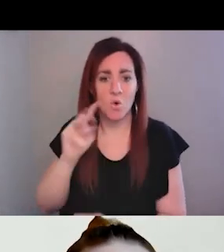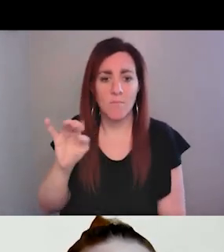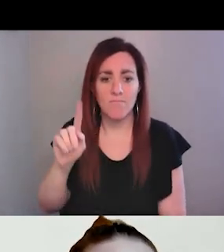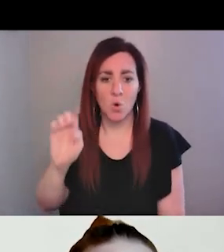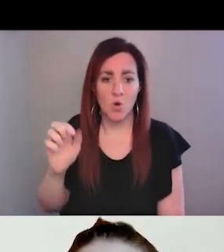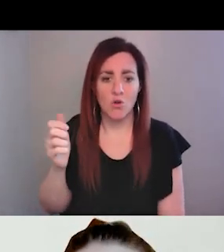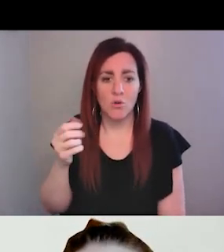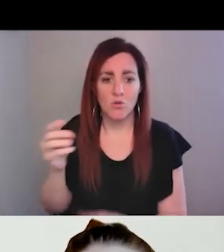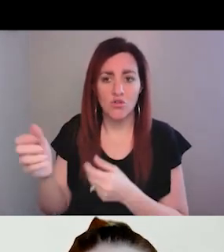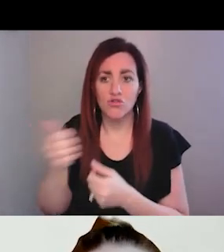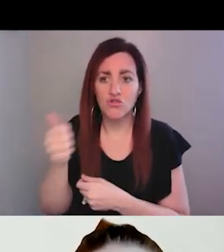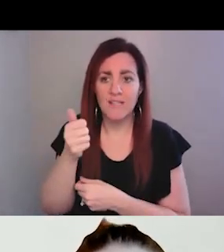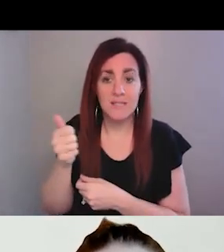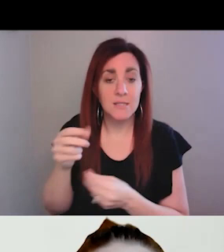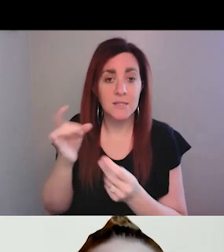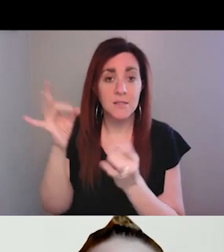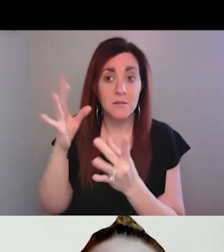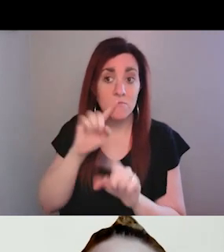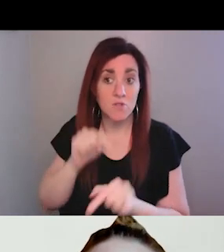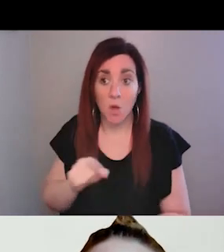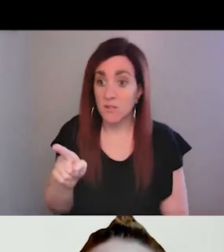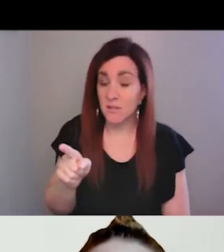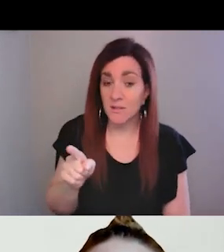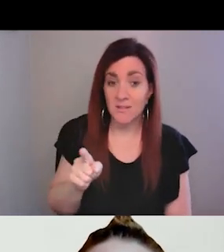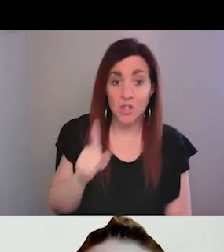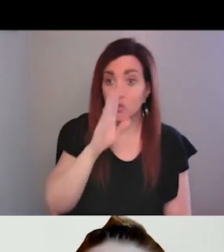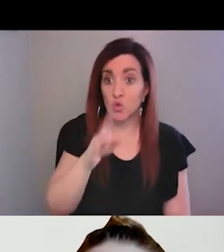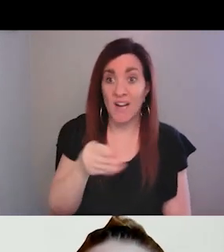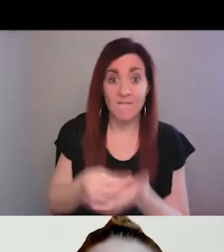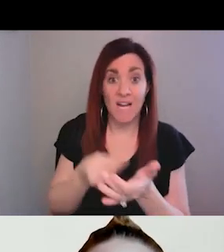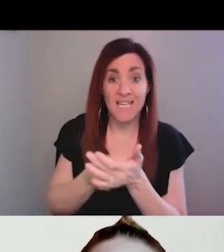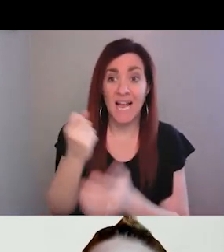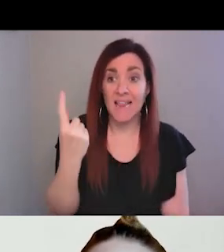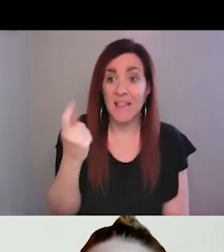AND THERE IS DIRECT FUNDING. $11.5 MILLION THAT WILL REOCCUR